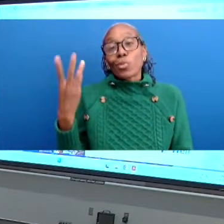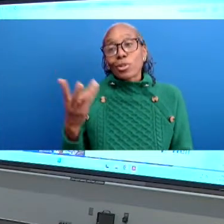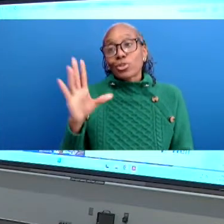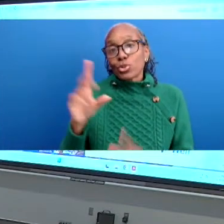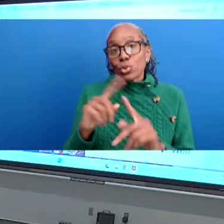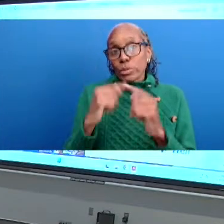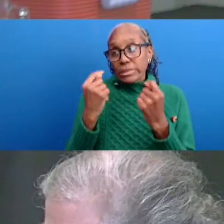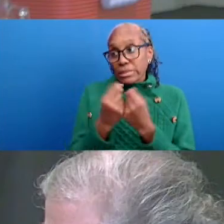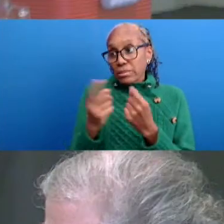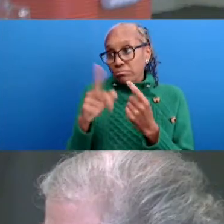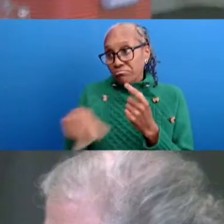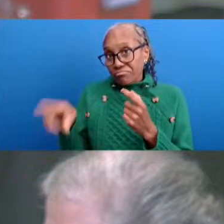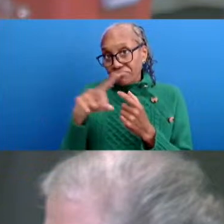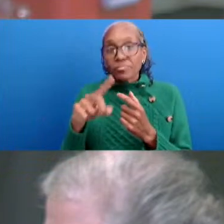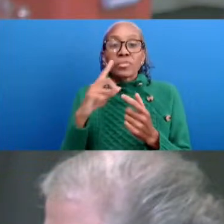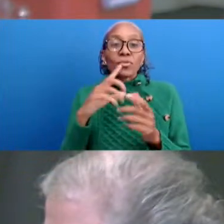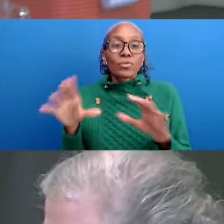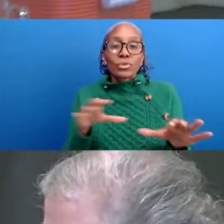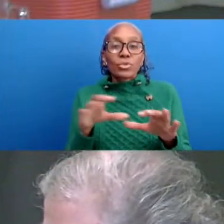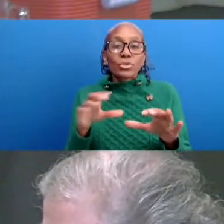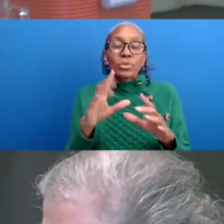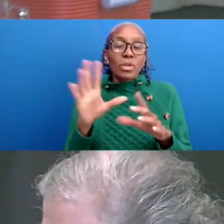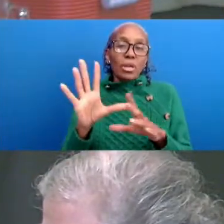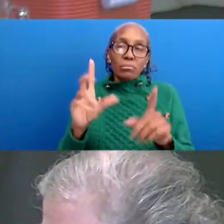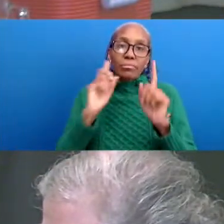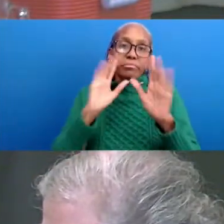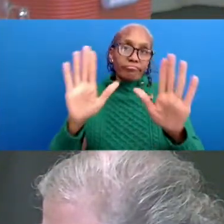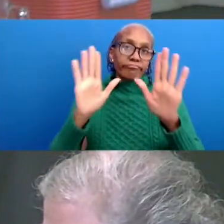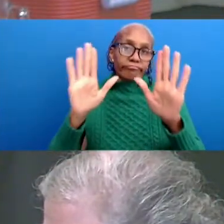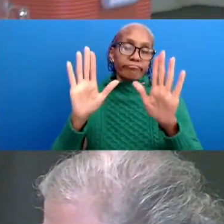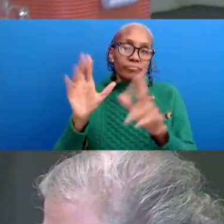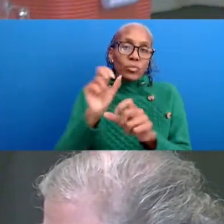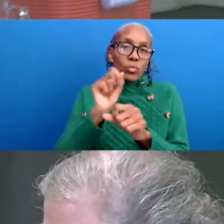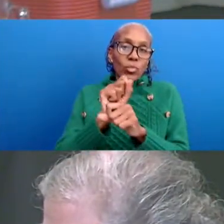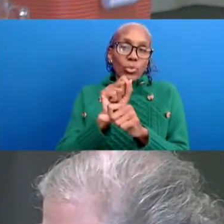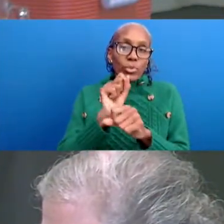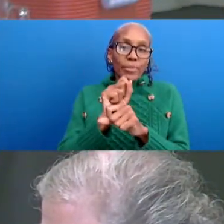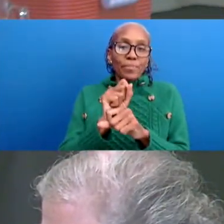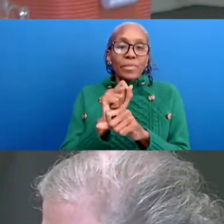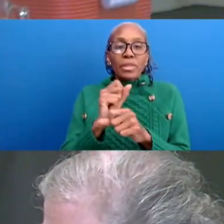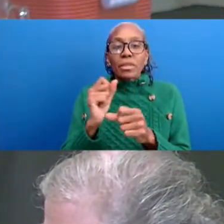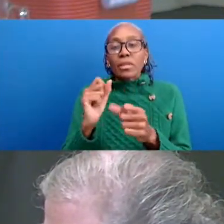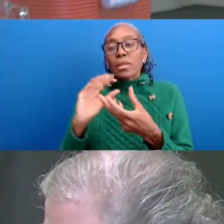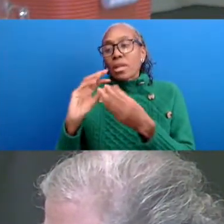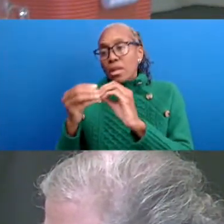FIRST OF ALL, DR. WASHINGTON,